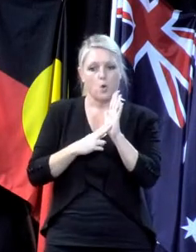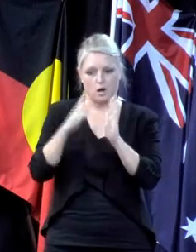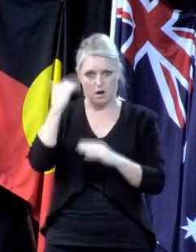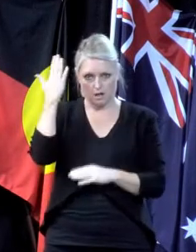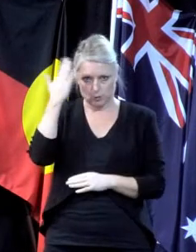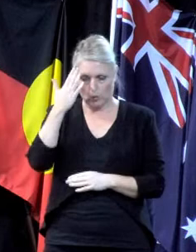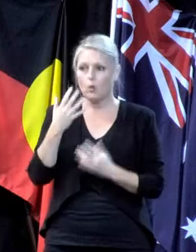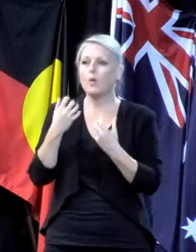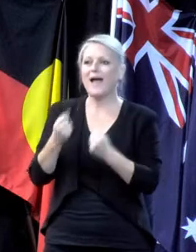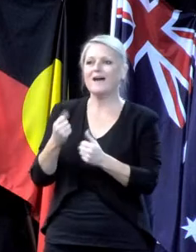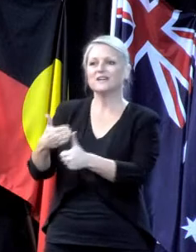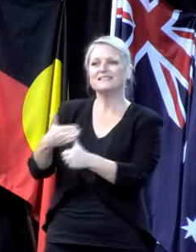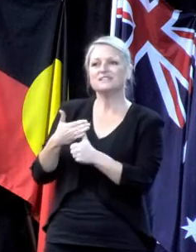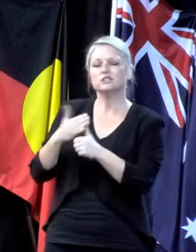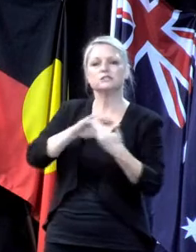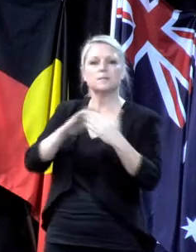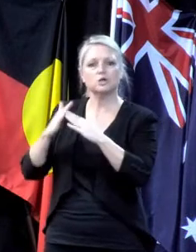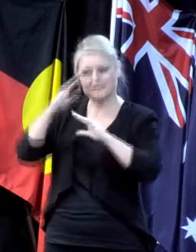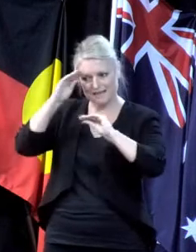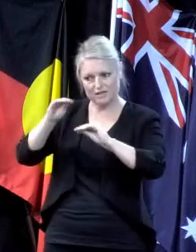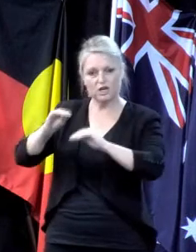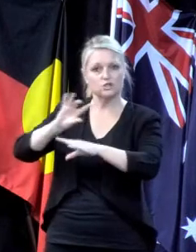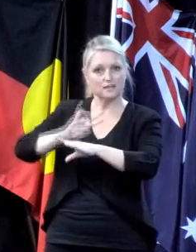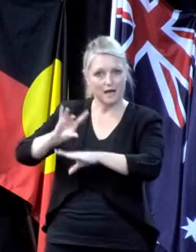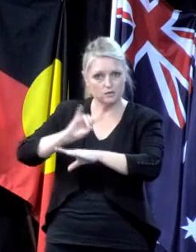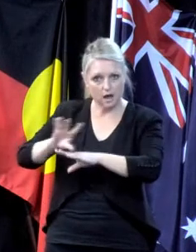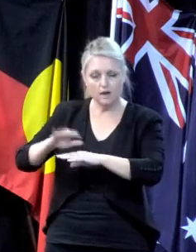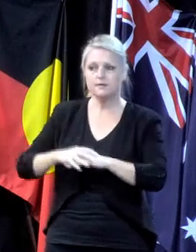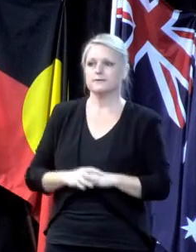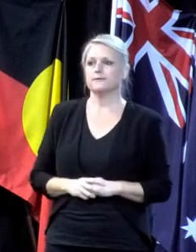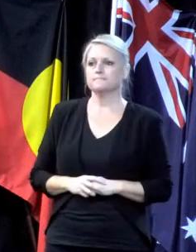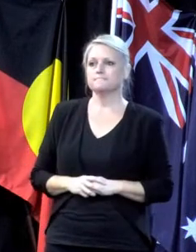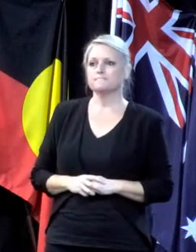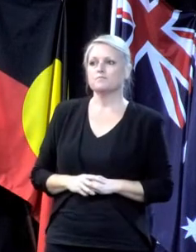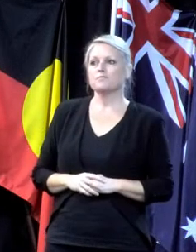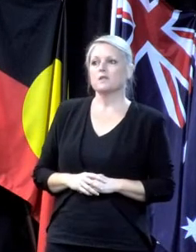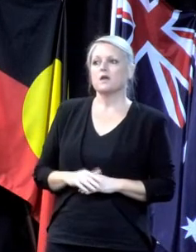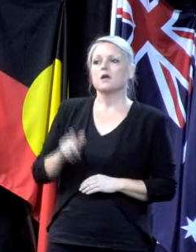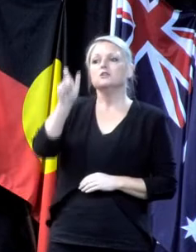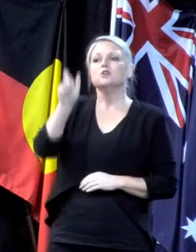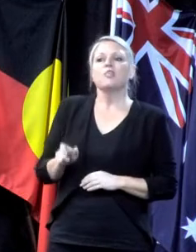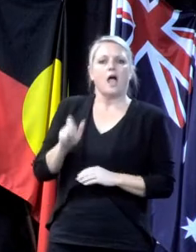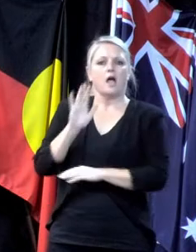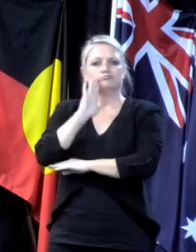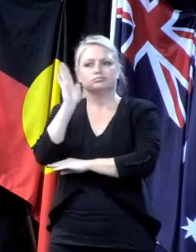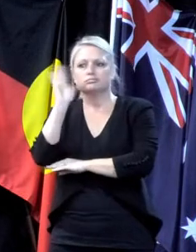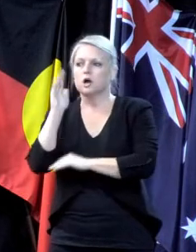the Indigenous Community Education Counselor who presents cultural awareness training for all staff.